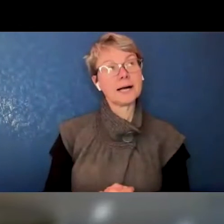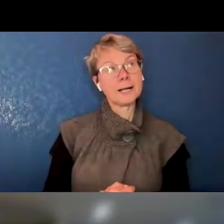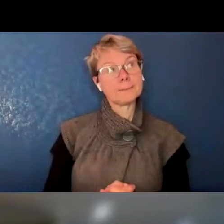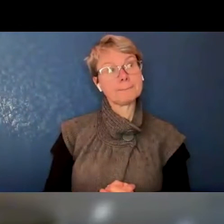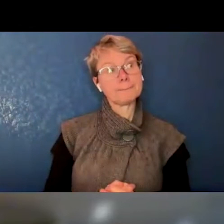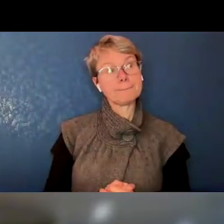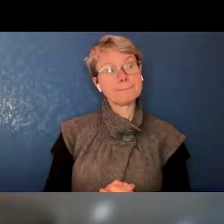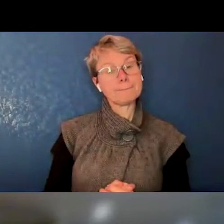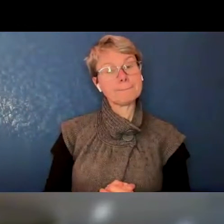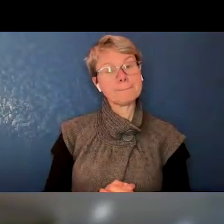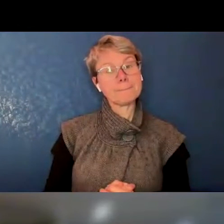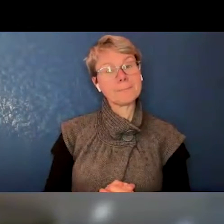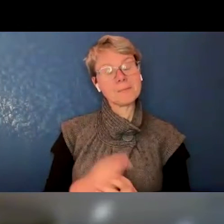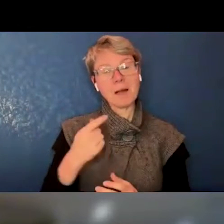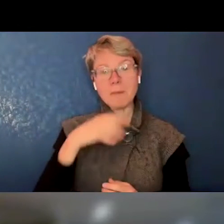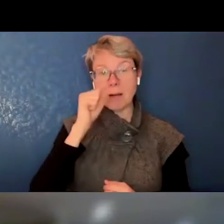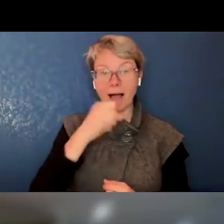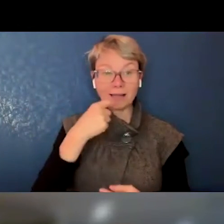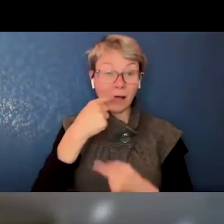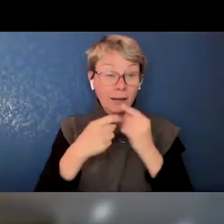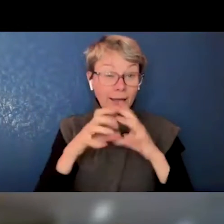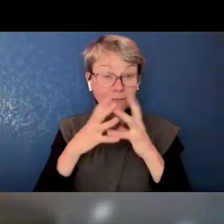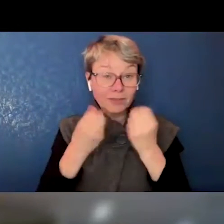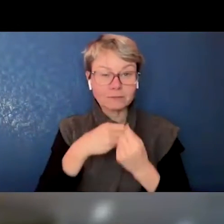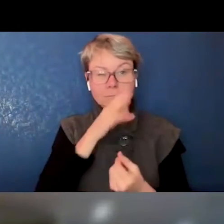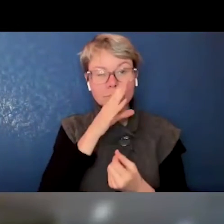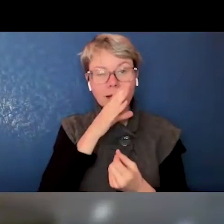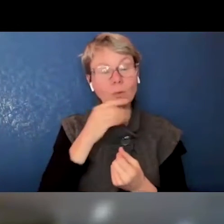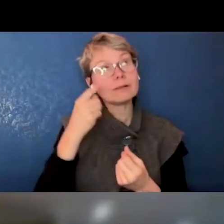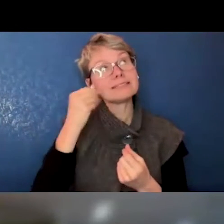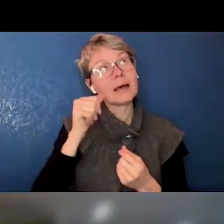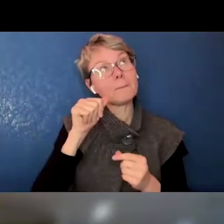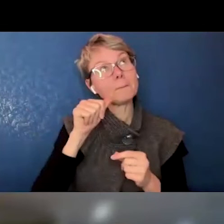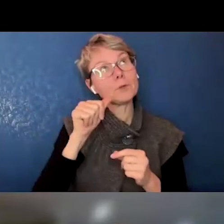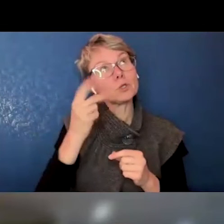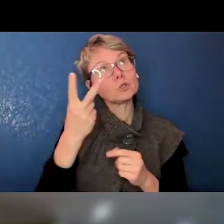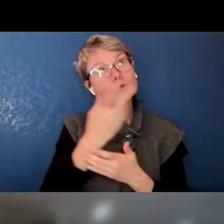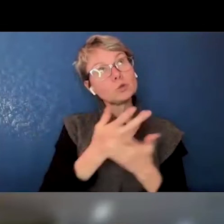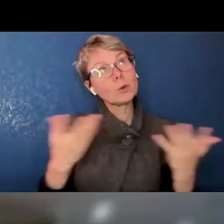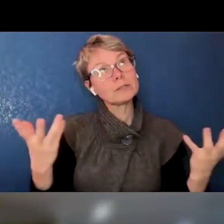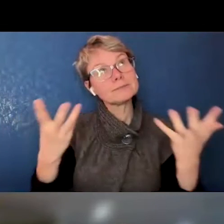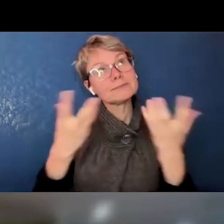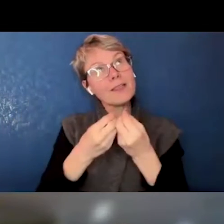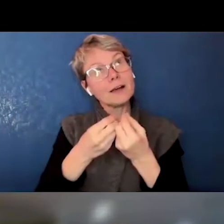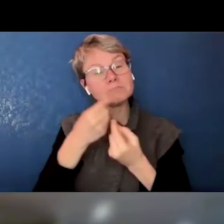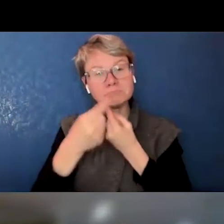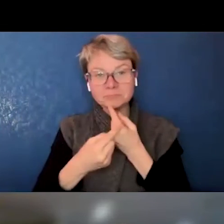pre preserve uh client confidentiality I'm going to sort of merge two together here because um